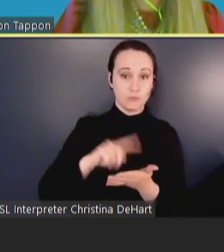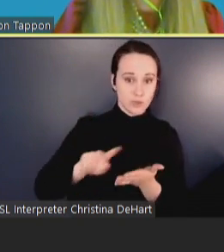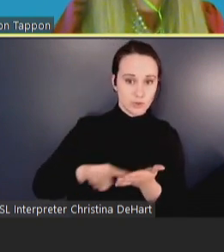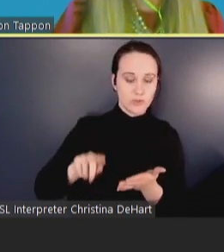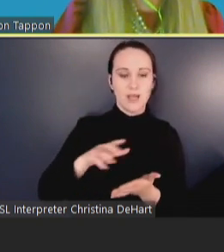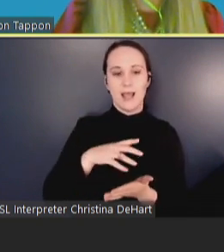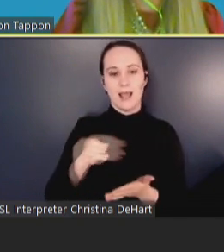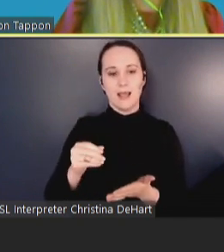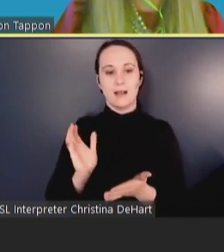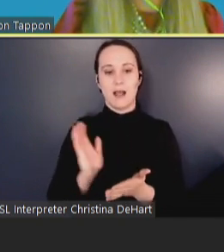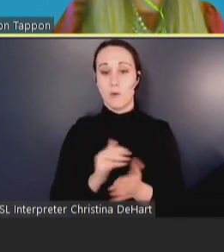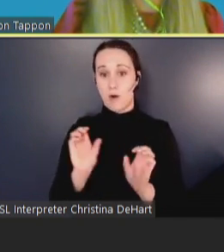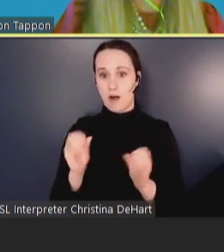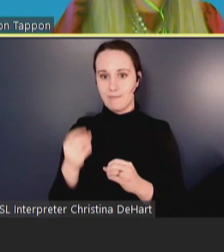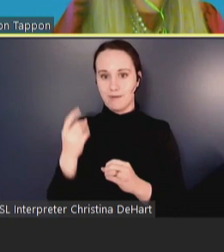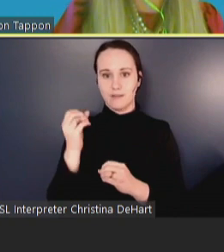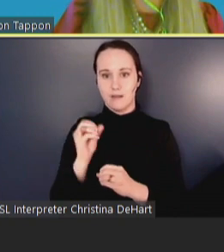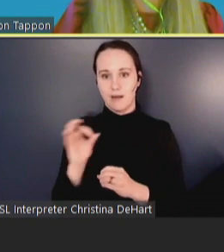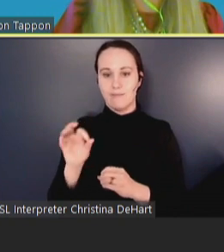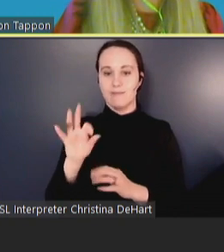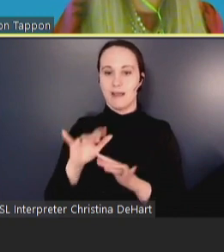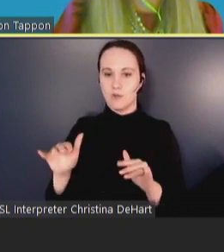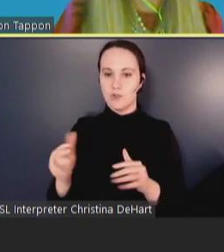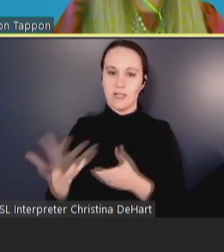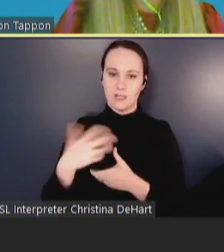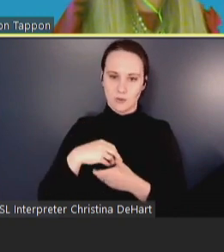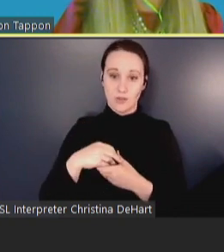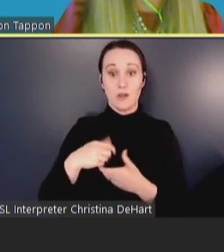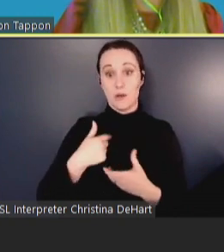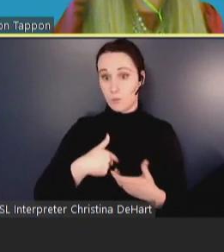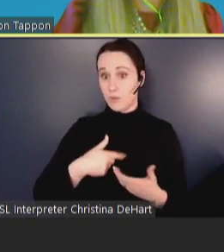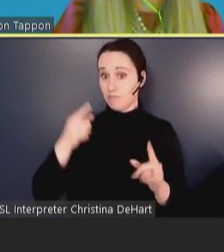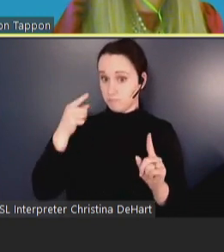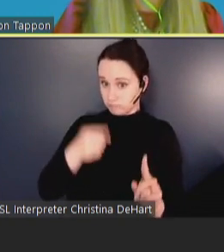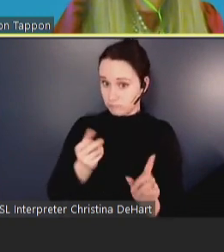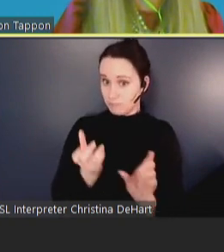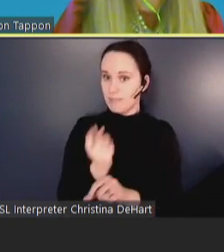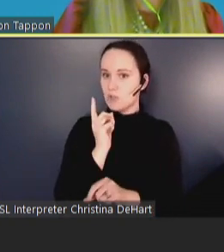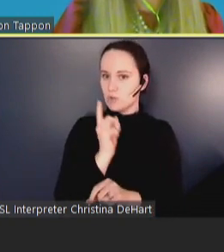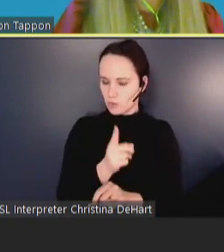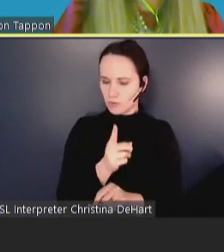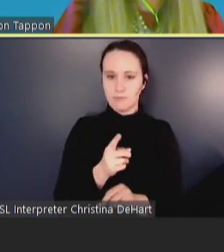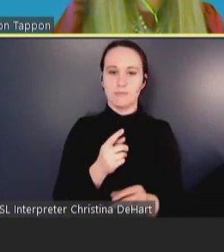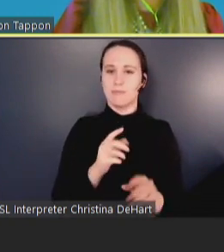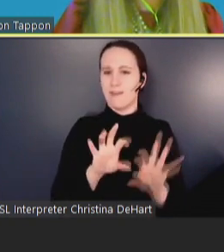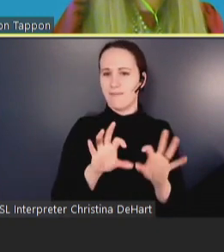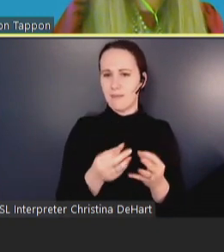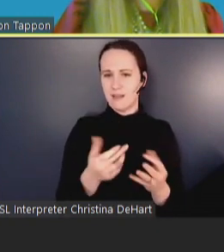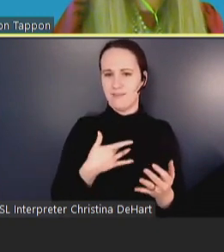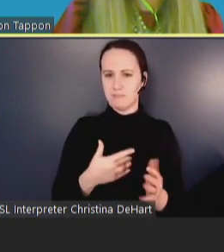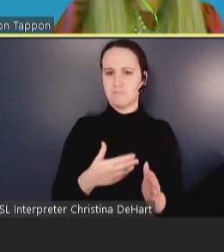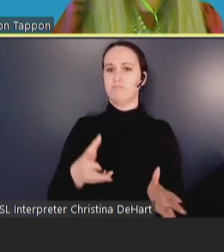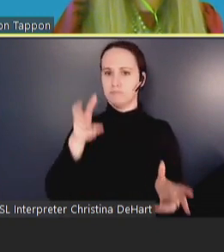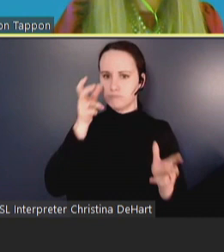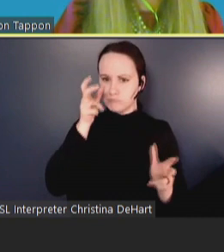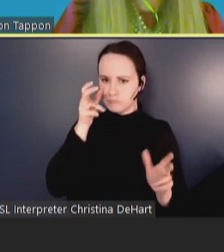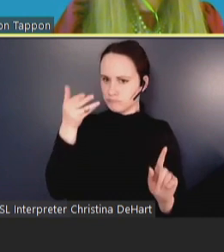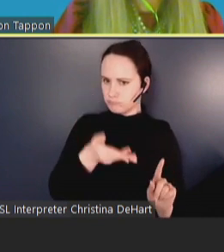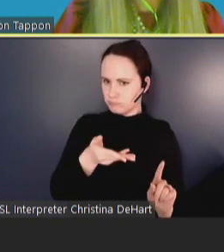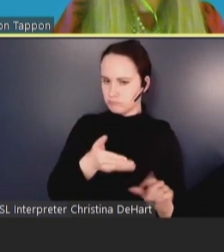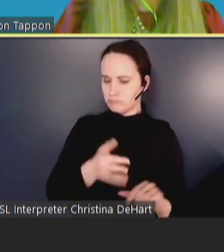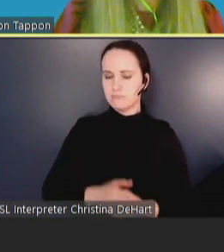wanted our patients and families to feel seen as they walked through this experience. Next slide.